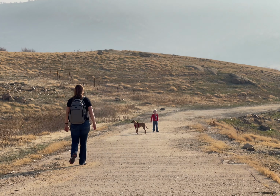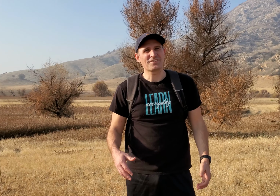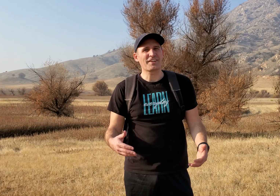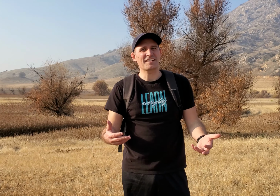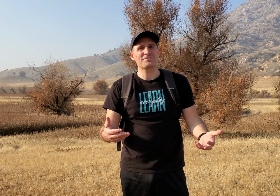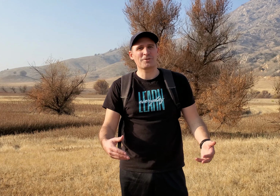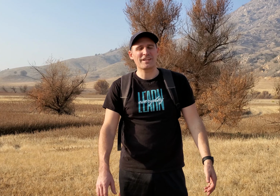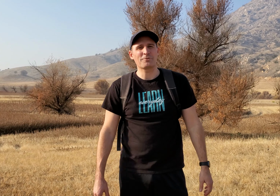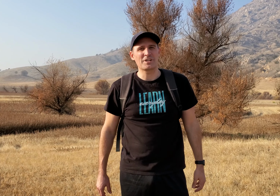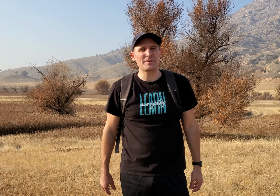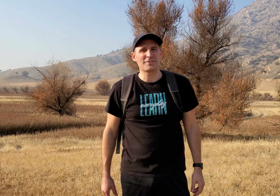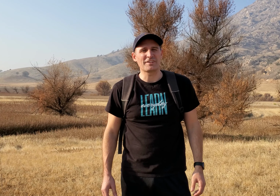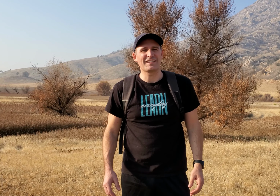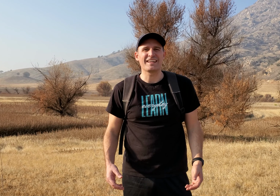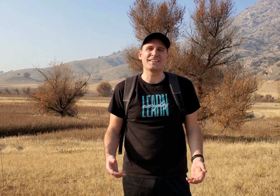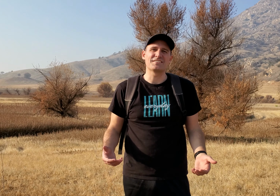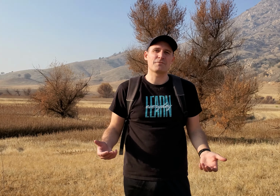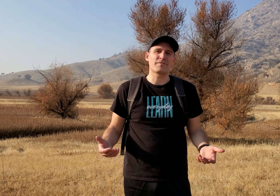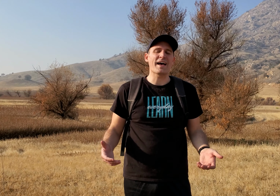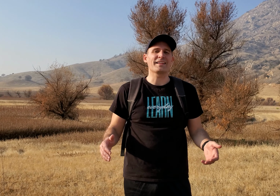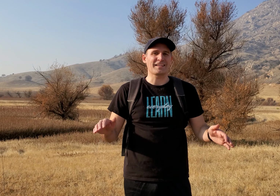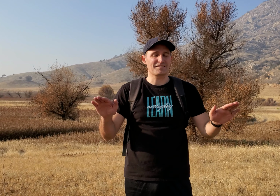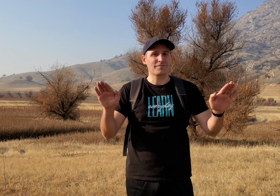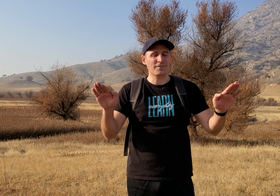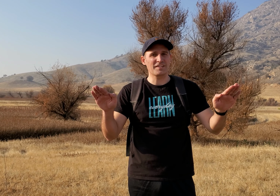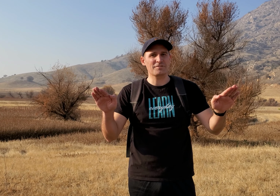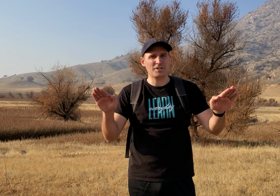So, the next word that we're going to be learning today is for valley and so for this we're going to